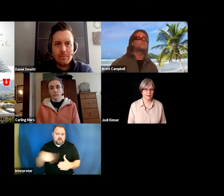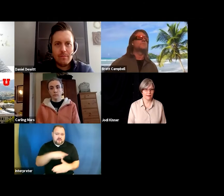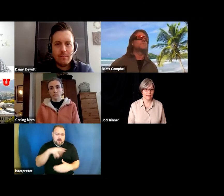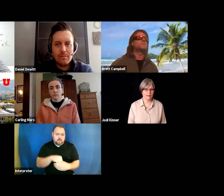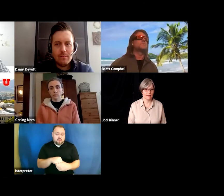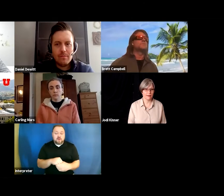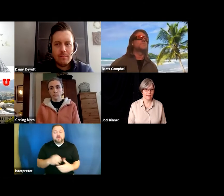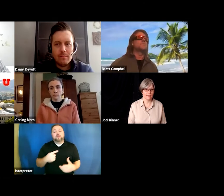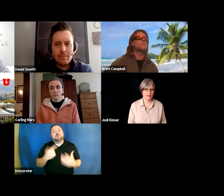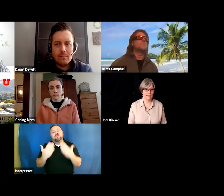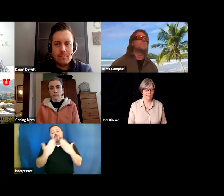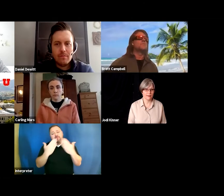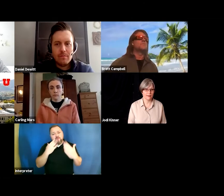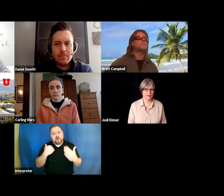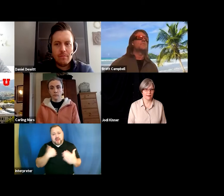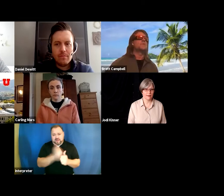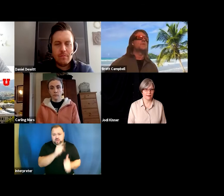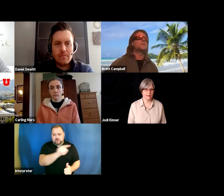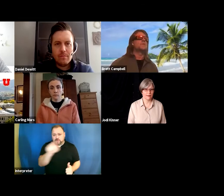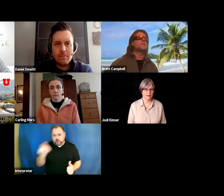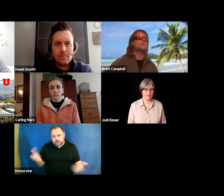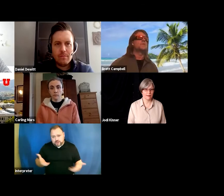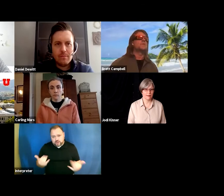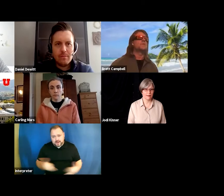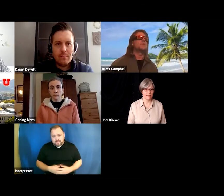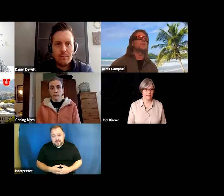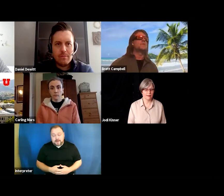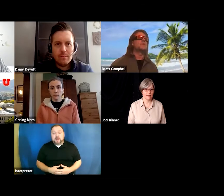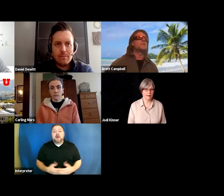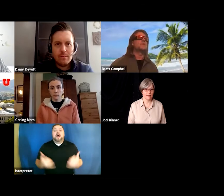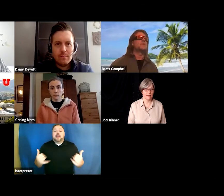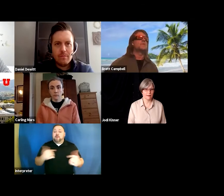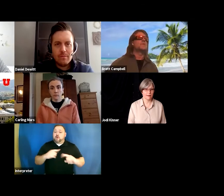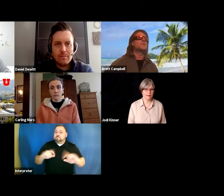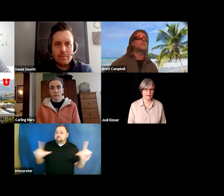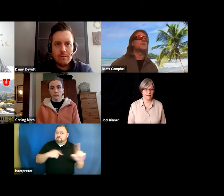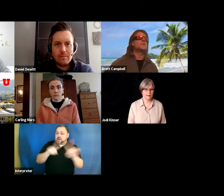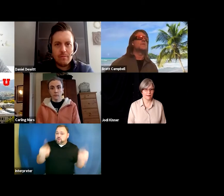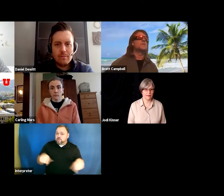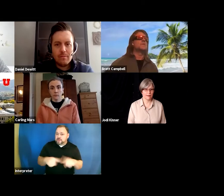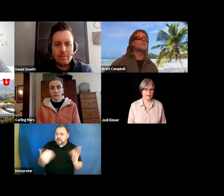I'm so thankful to have each of you here today. I'm going to go ahead and share my screen again just so that I can